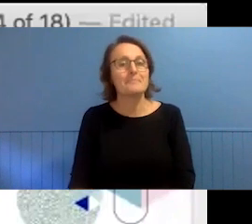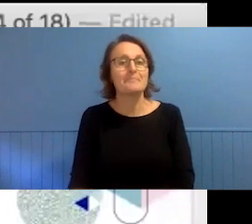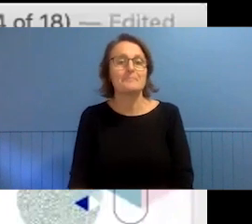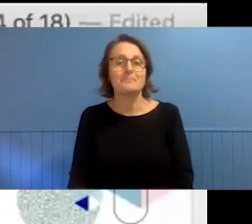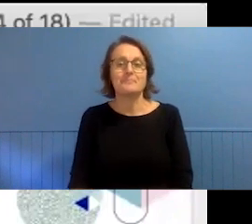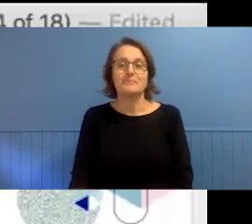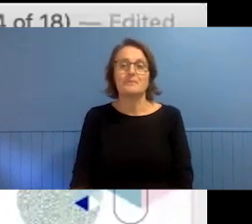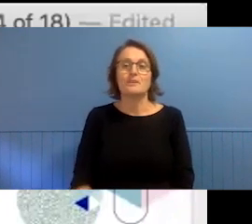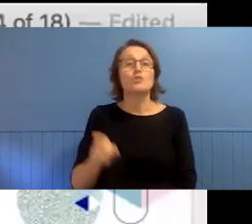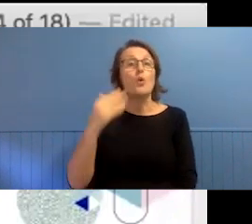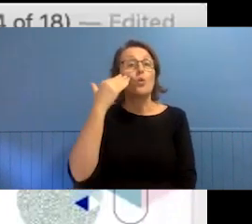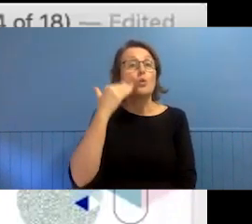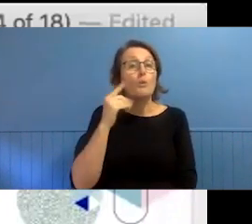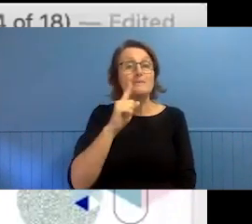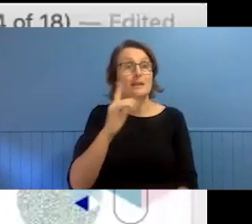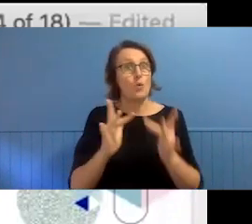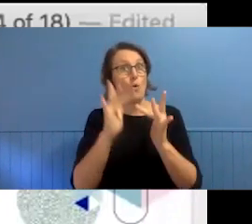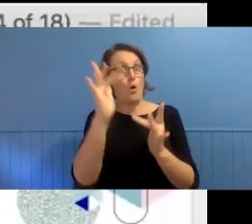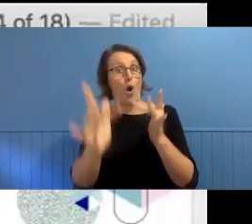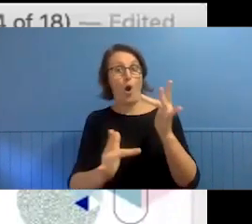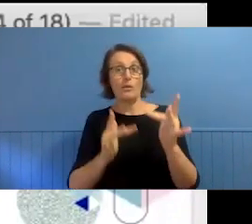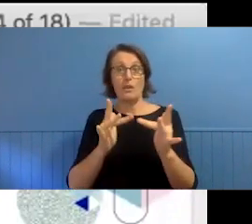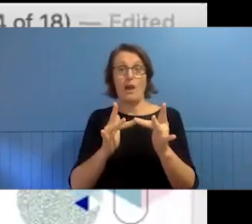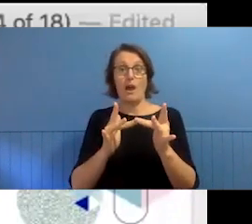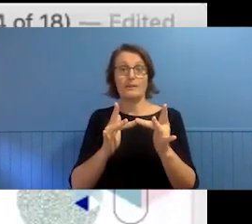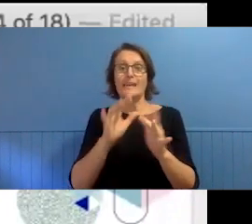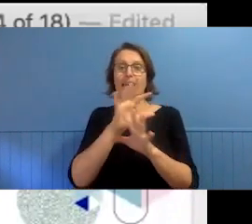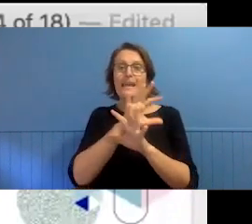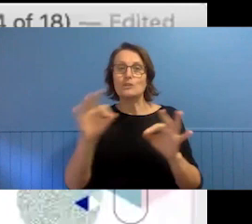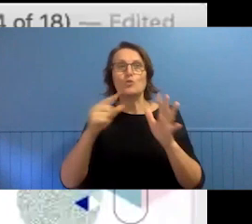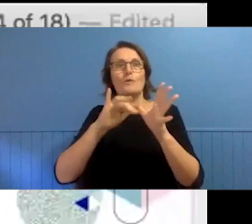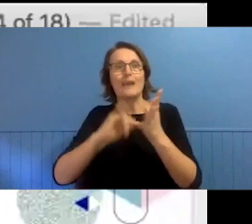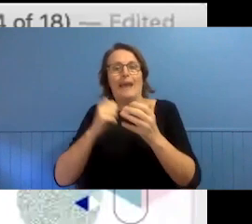wasn't as good as a live experience, she felt like it was still very